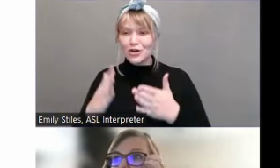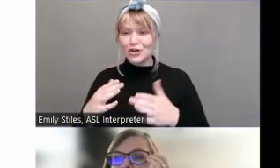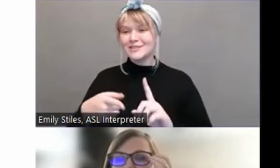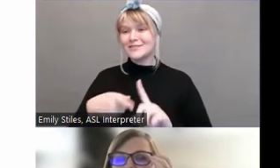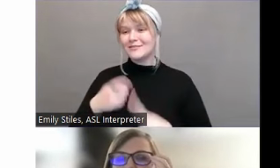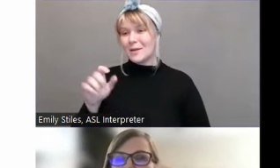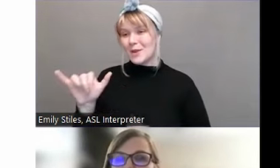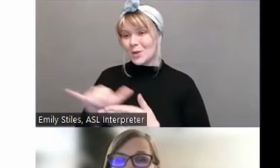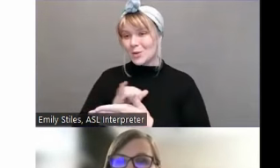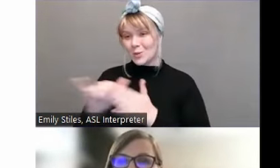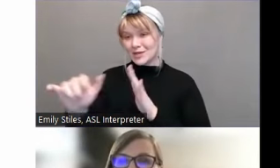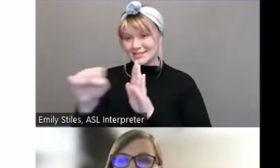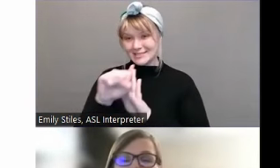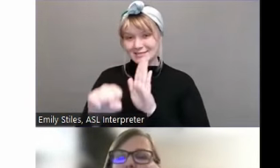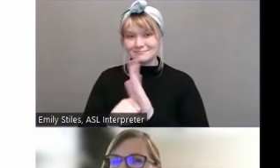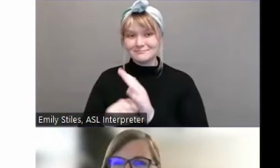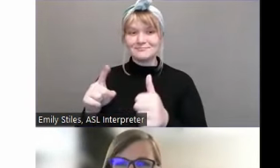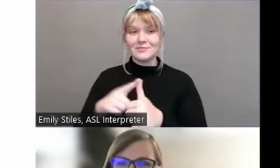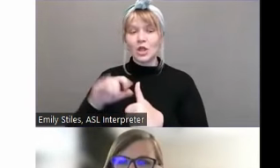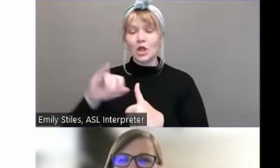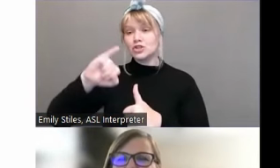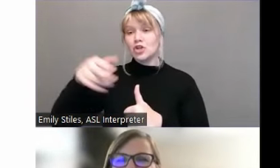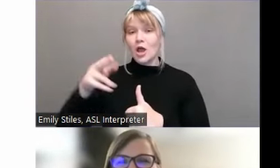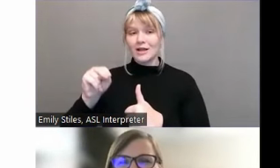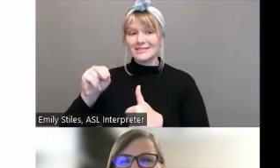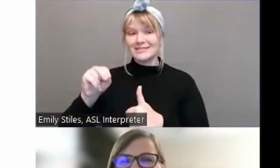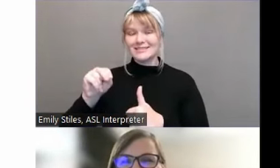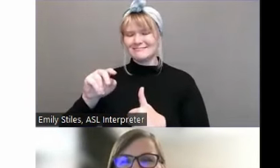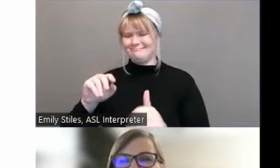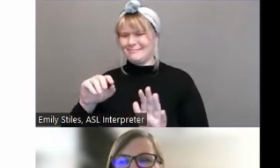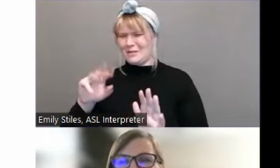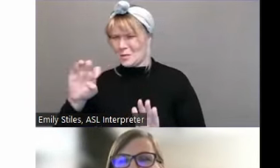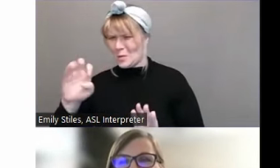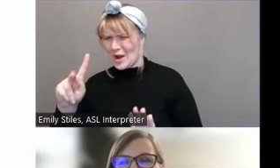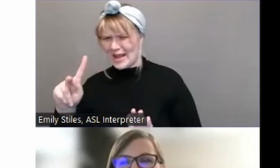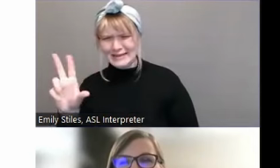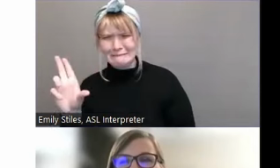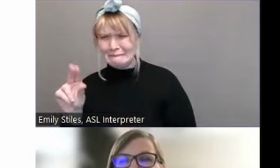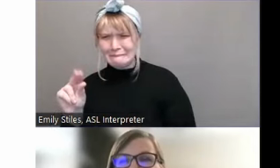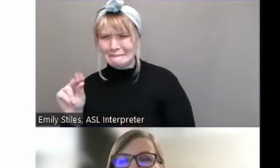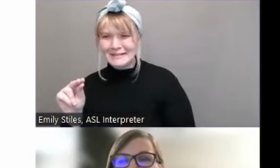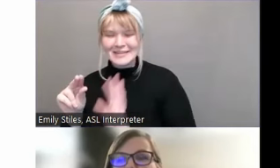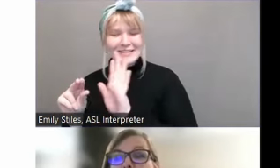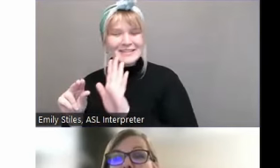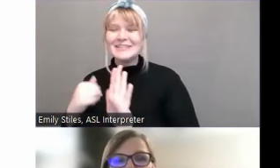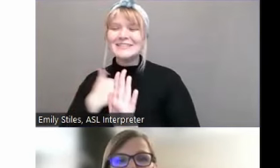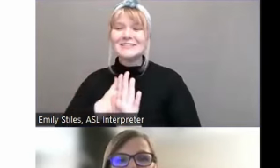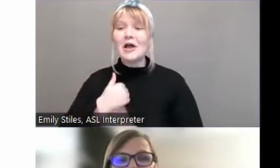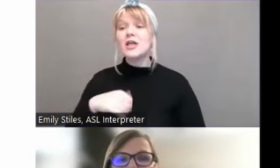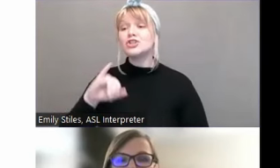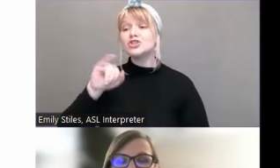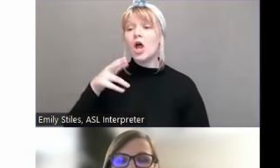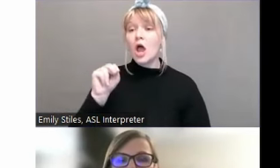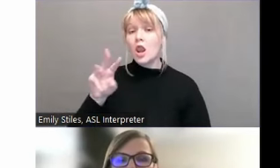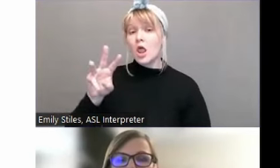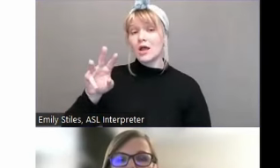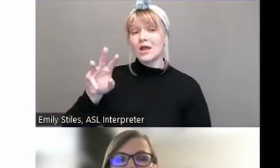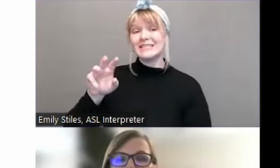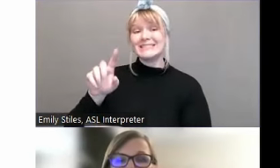We have John Zick, who is the chief operating officer of a CIL called AIM Independent Living